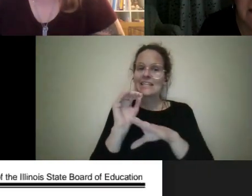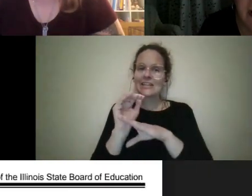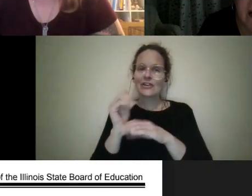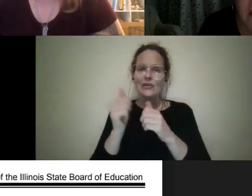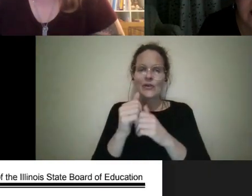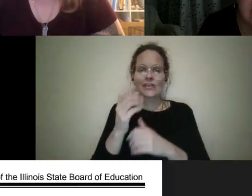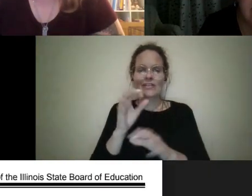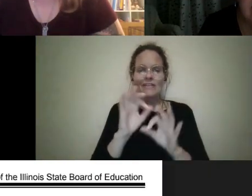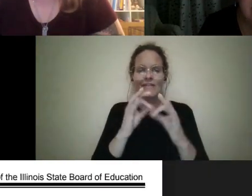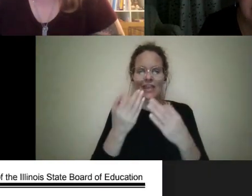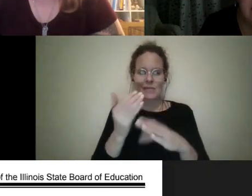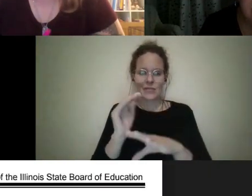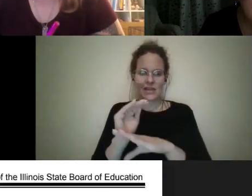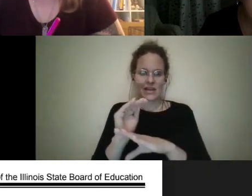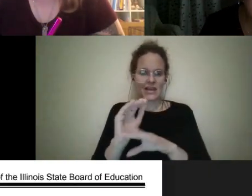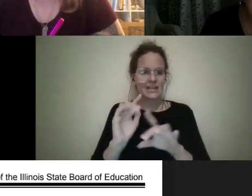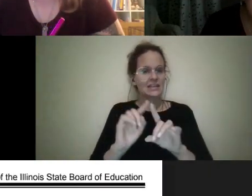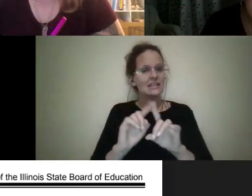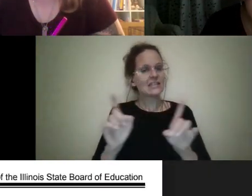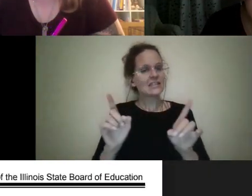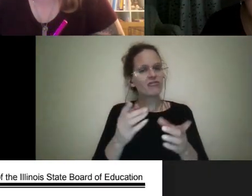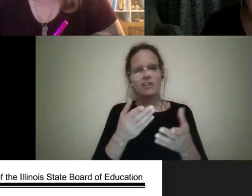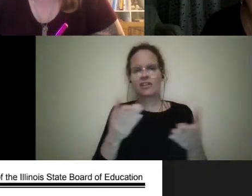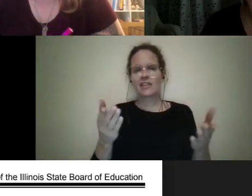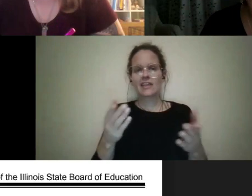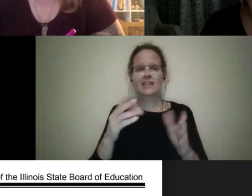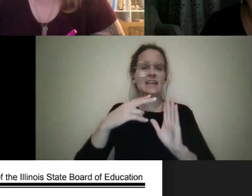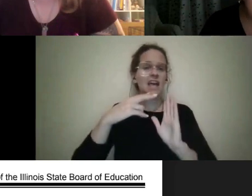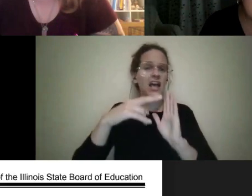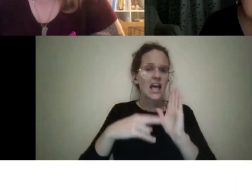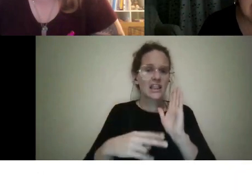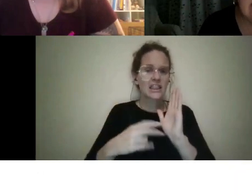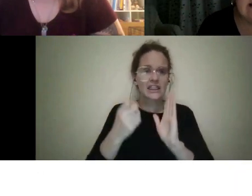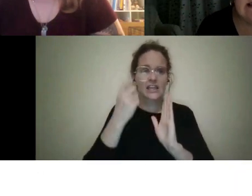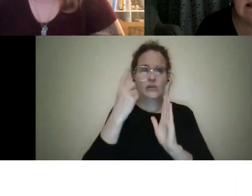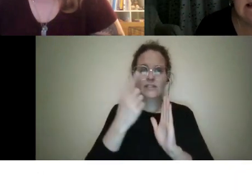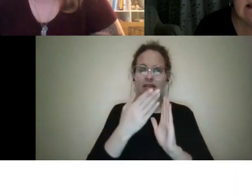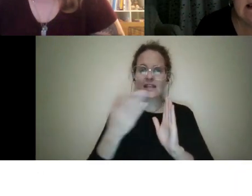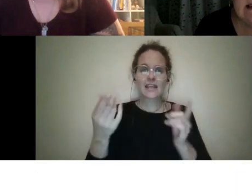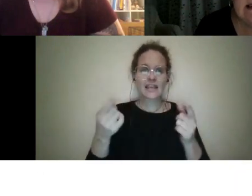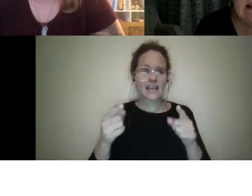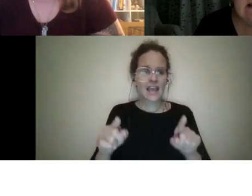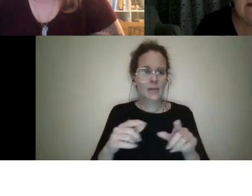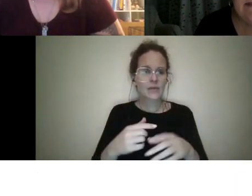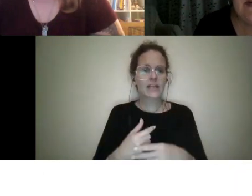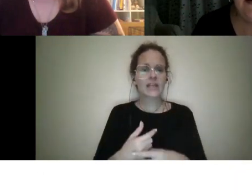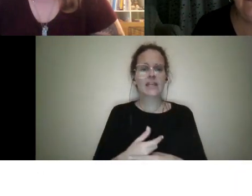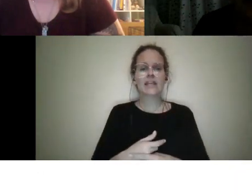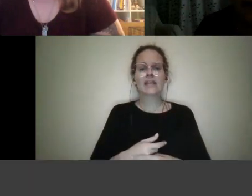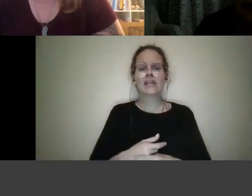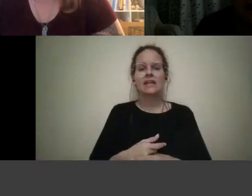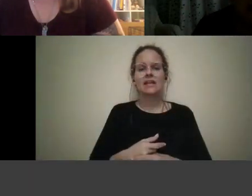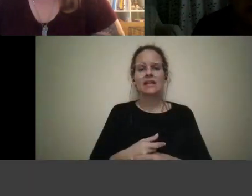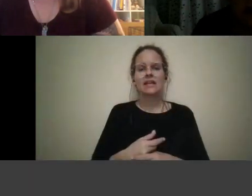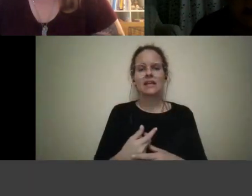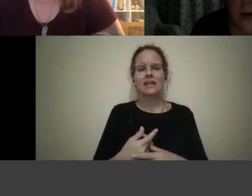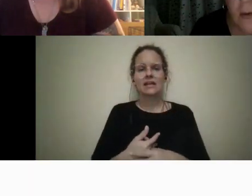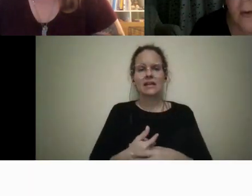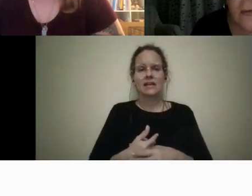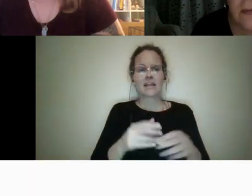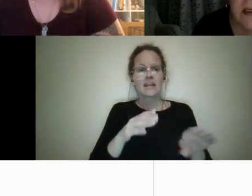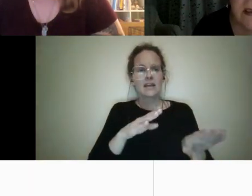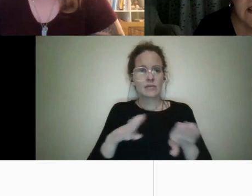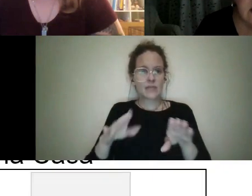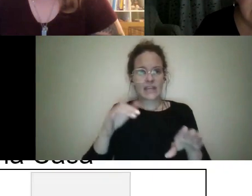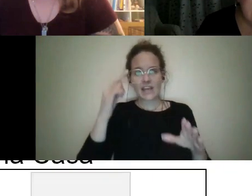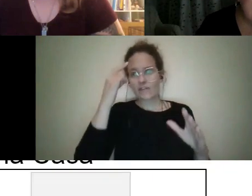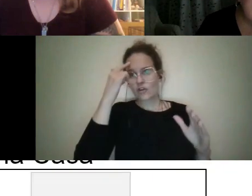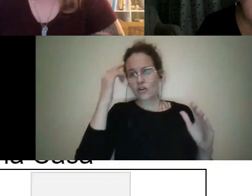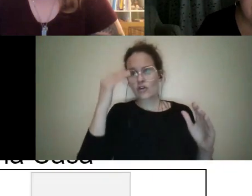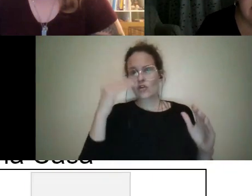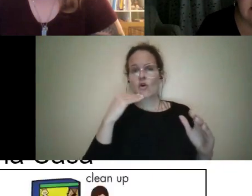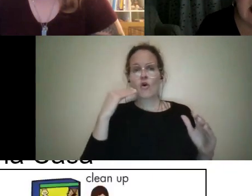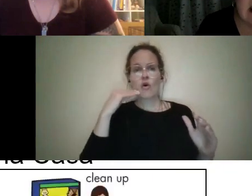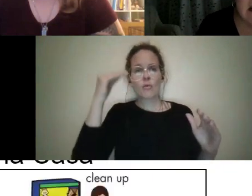have different things. We have a literacy thing going on. Behavior expectations at home, we have